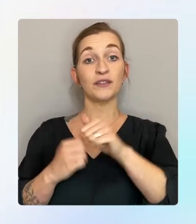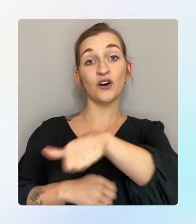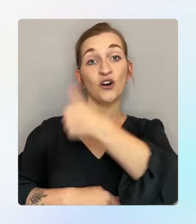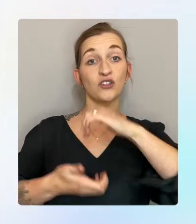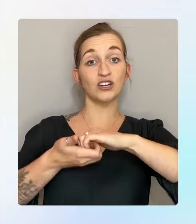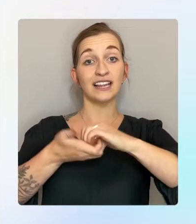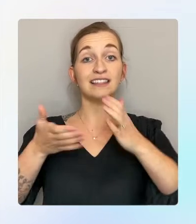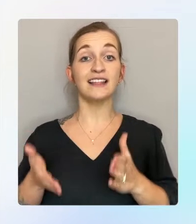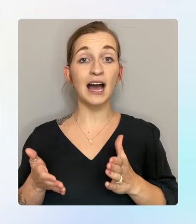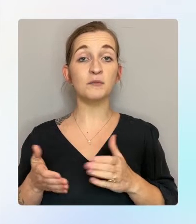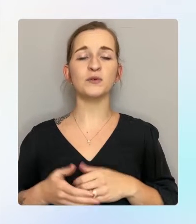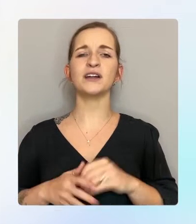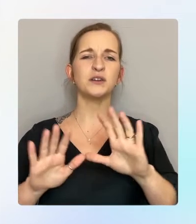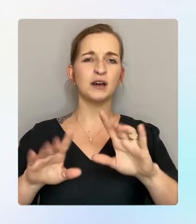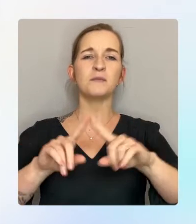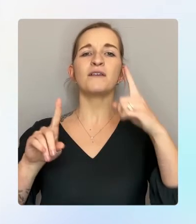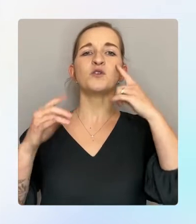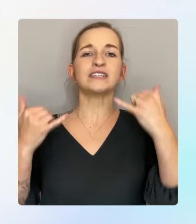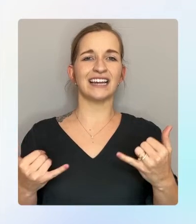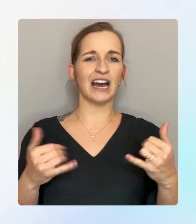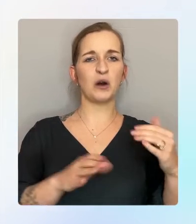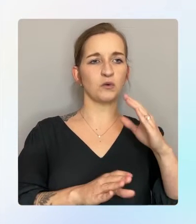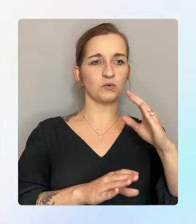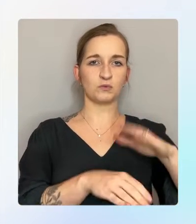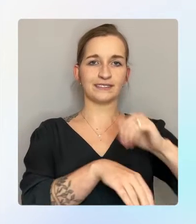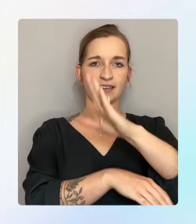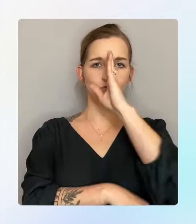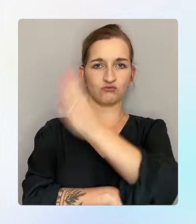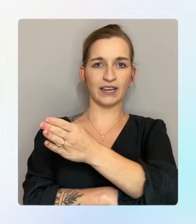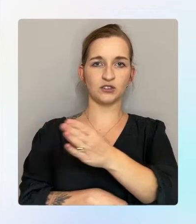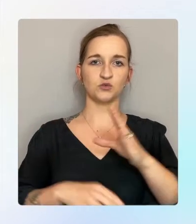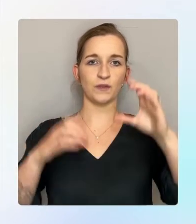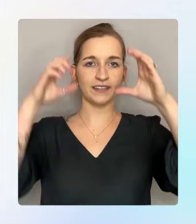but for now we're just going to send it to the device by clicking "Send."